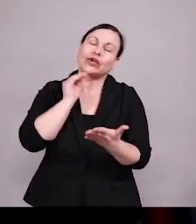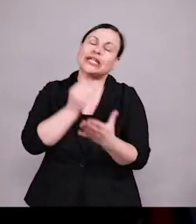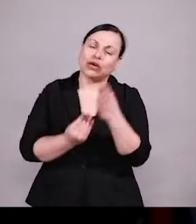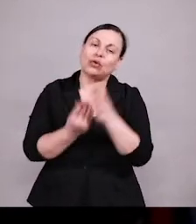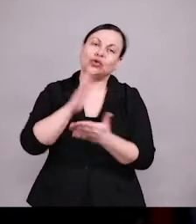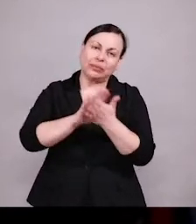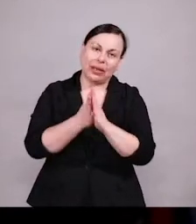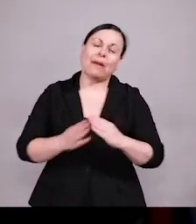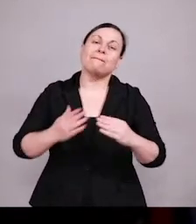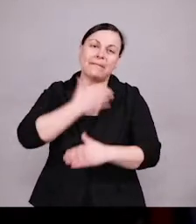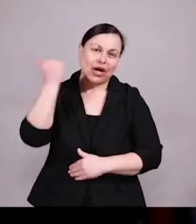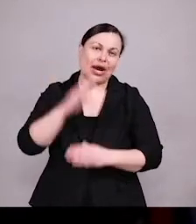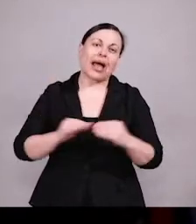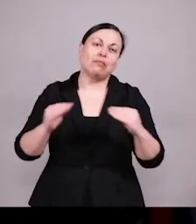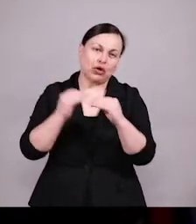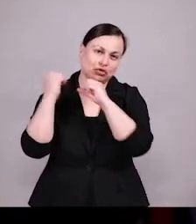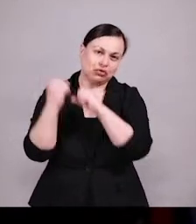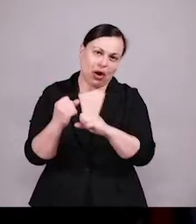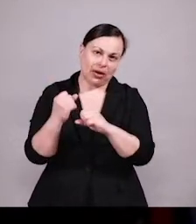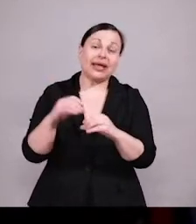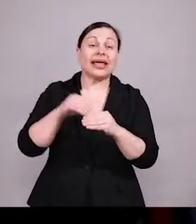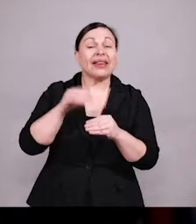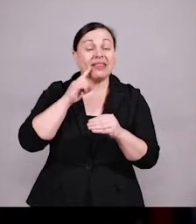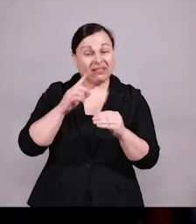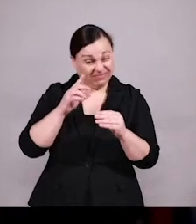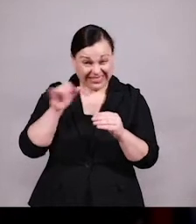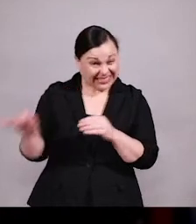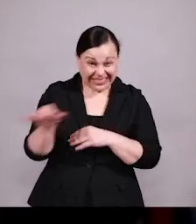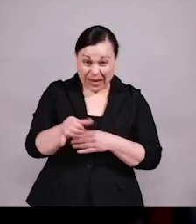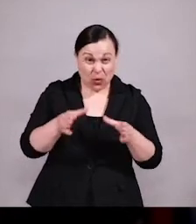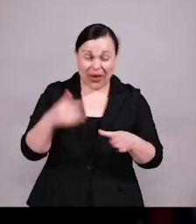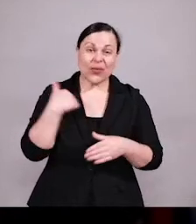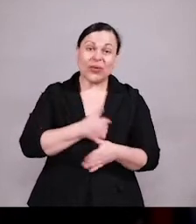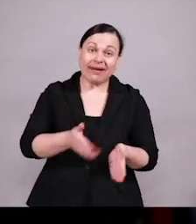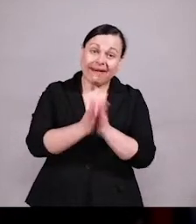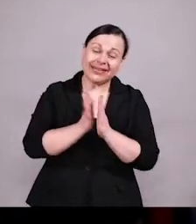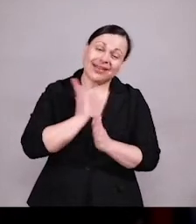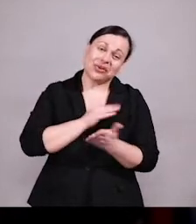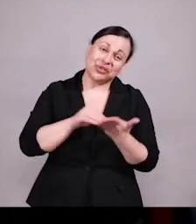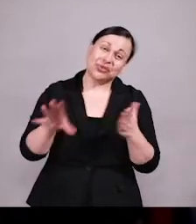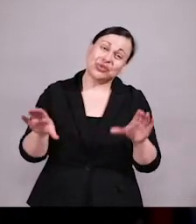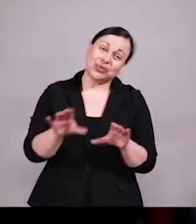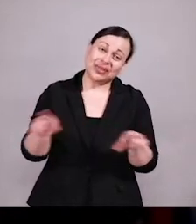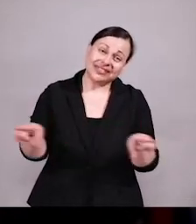to become better and stronger, in the very way we ask and encourage our students to do the same.